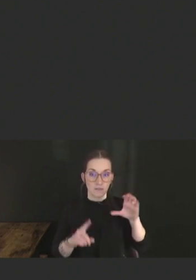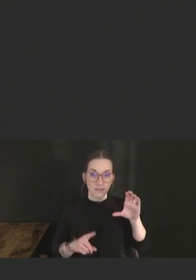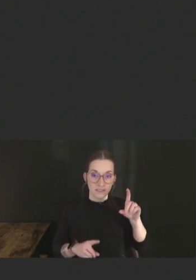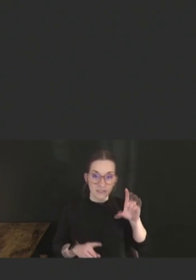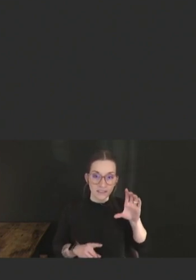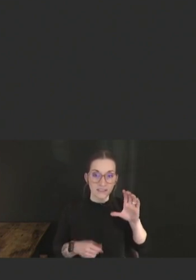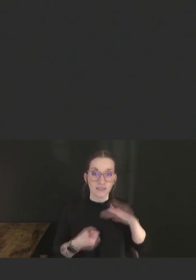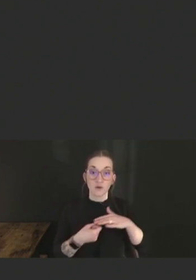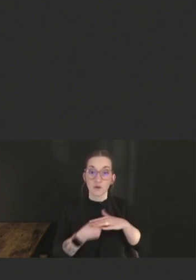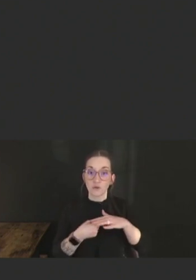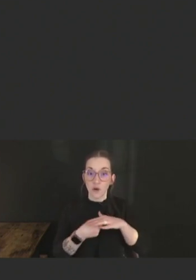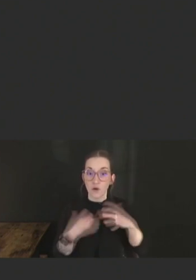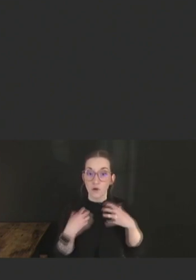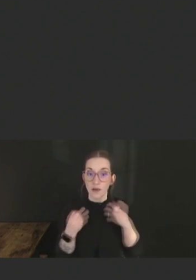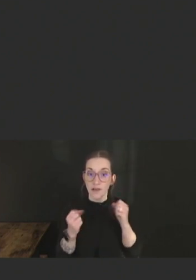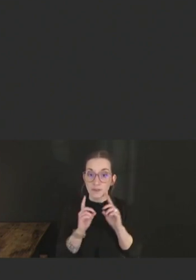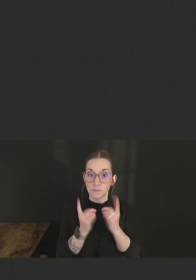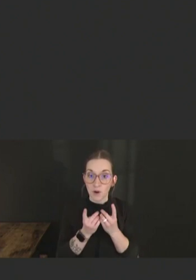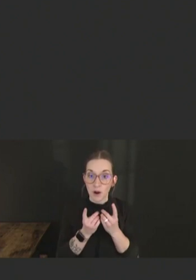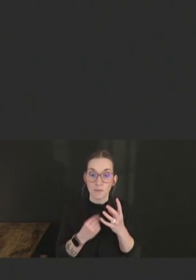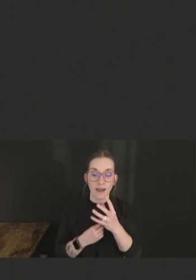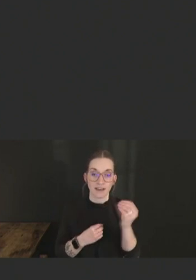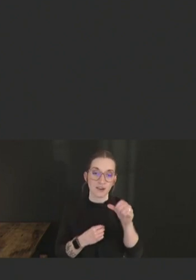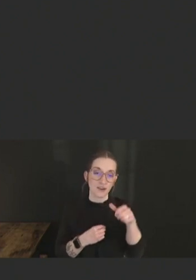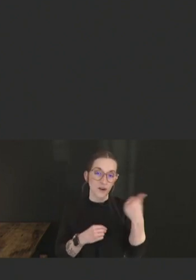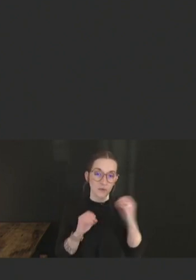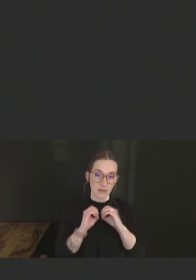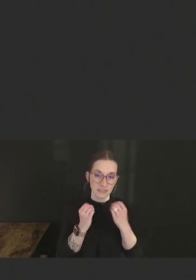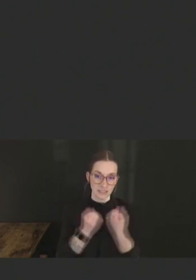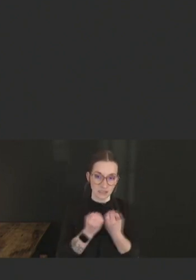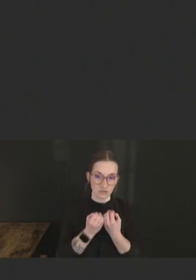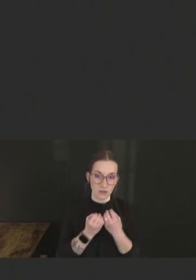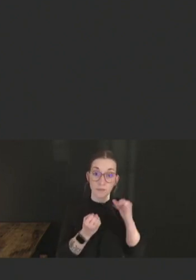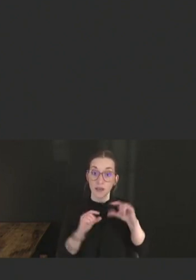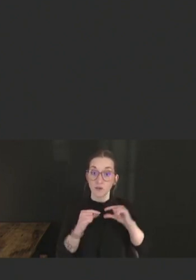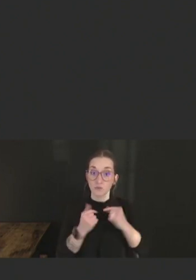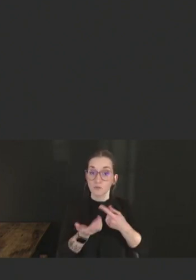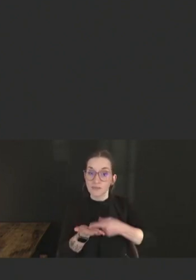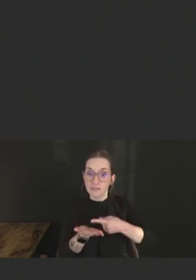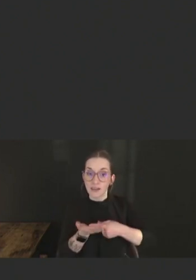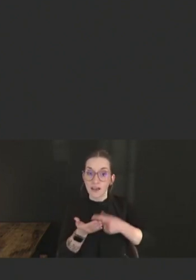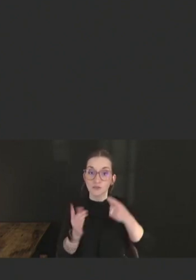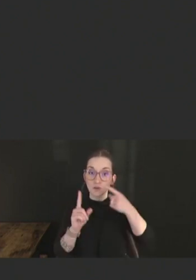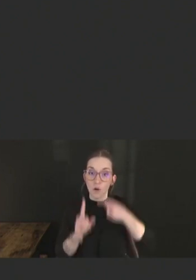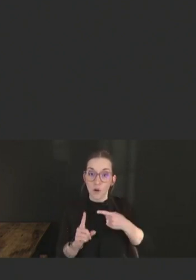organizations. The group discussed goals in the areas of access, communication, data and reporting,